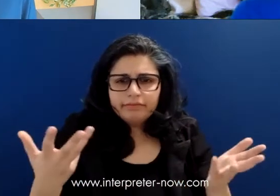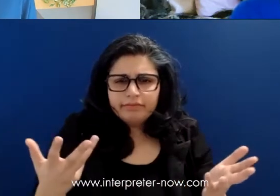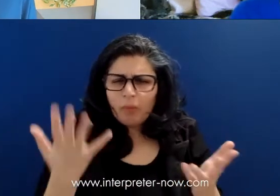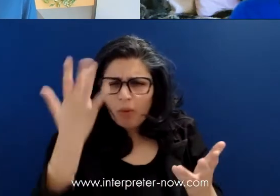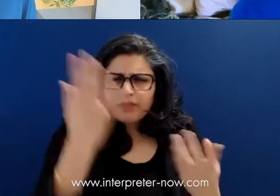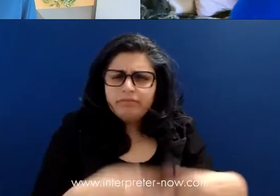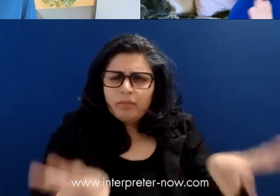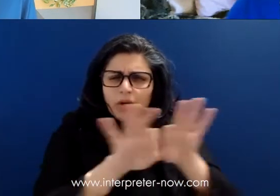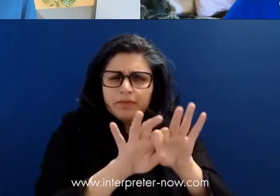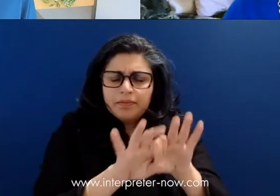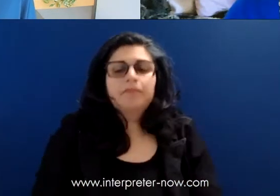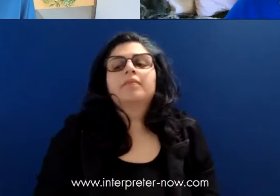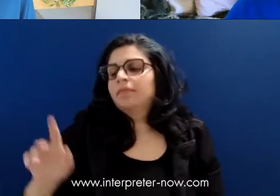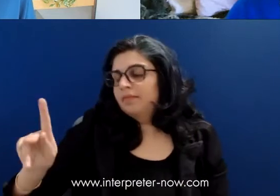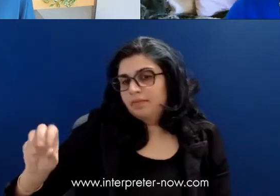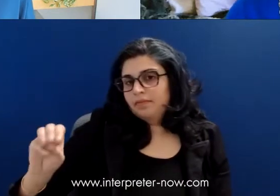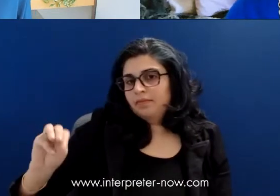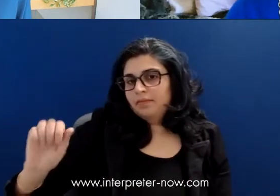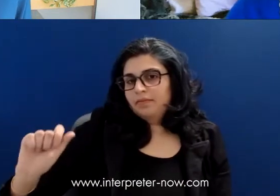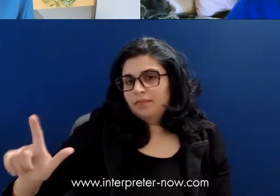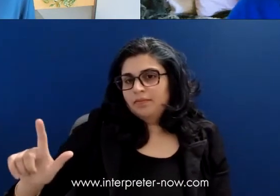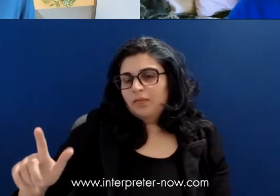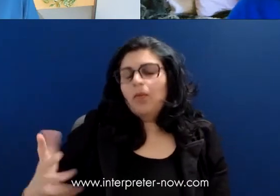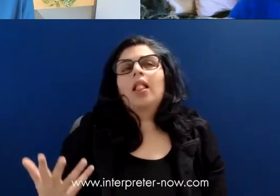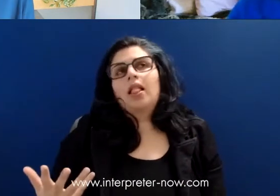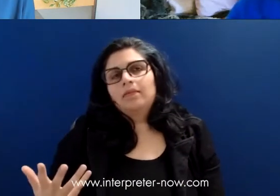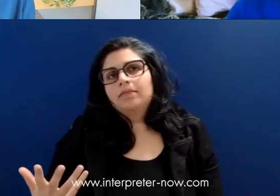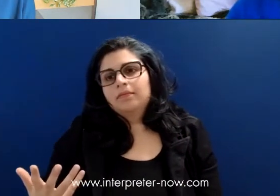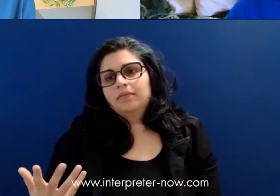I guess the important thing for me to say is that, I'm a clinician by training,